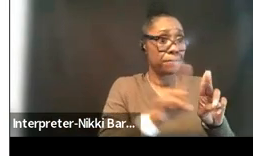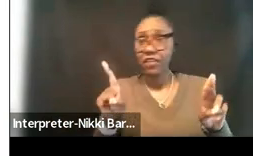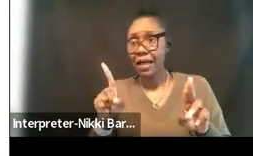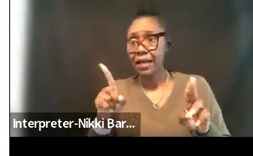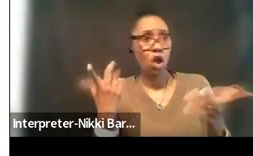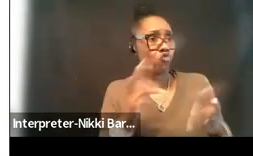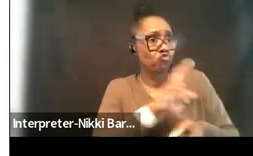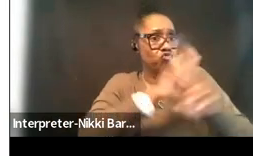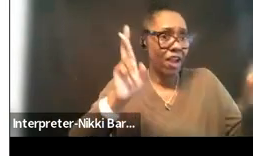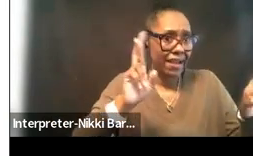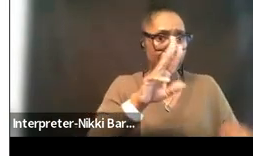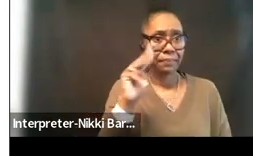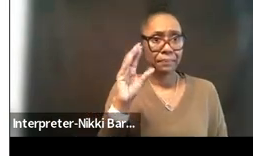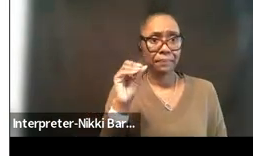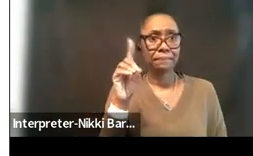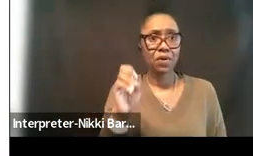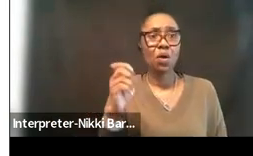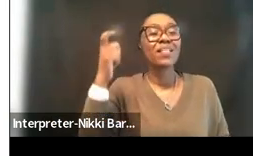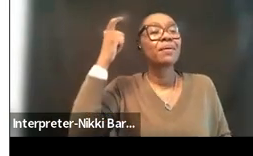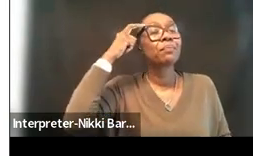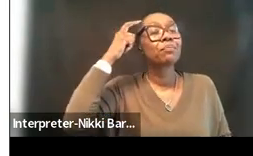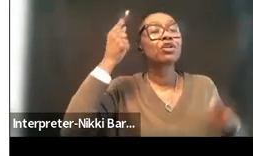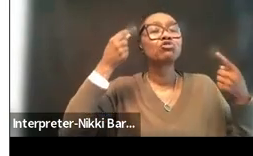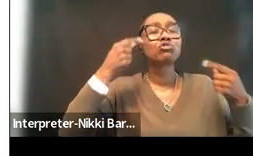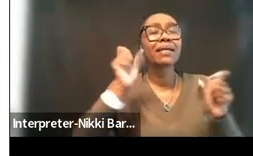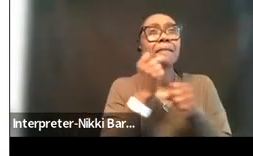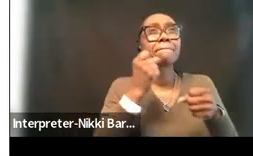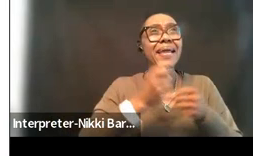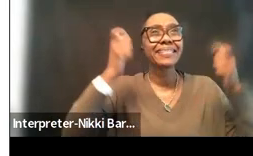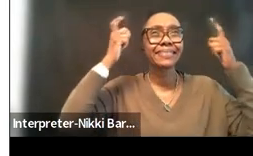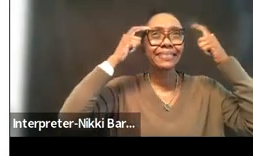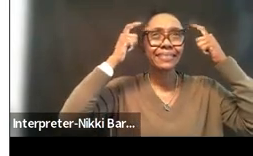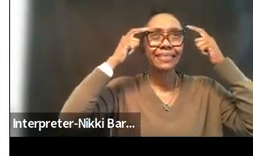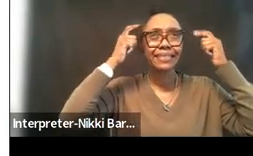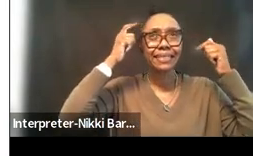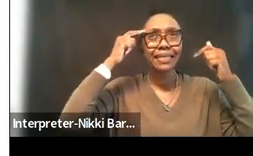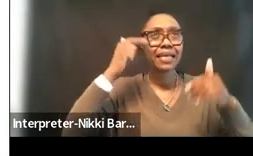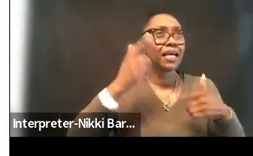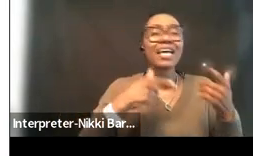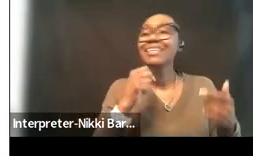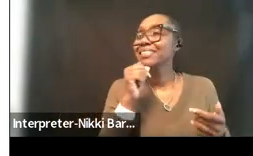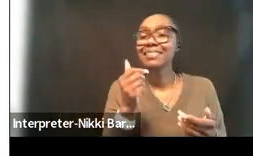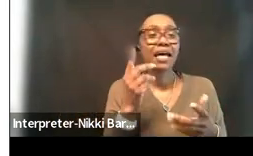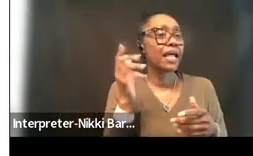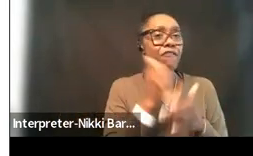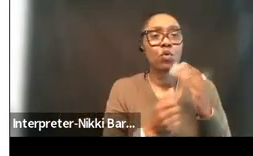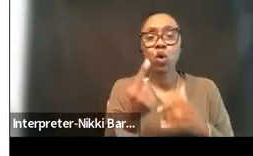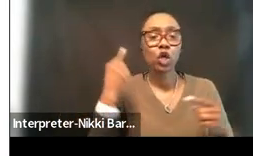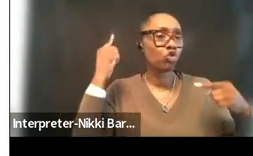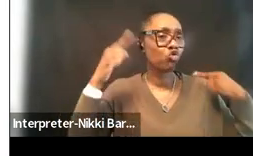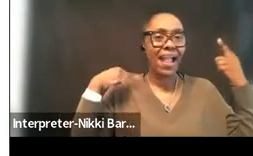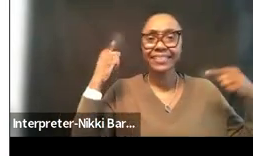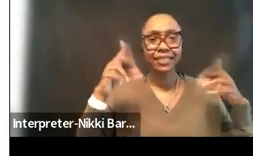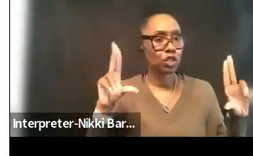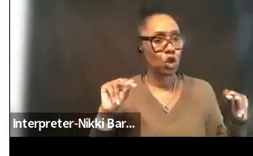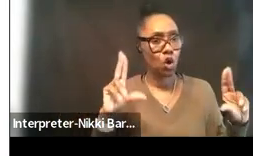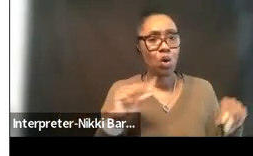All of these are just the brain trying to make sense of the experience. Nobody is going crazy. These are natural and they will ease with time.